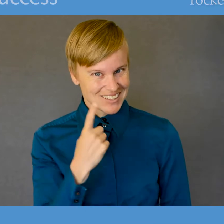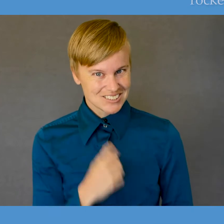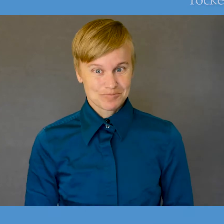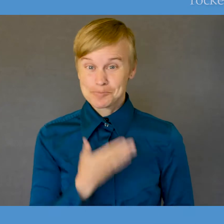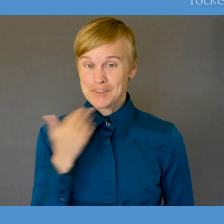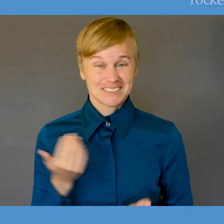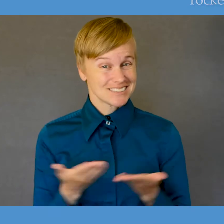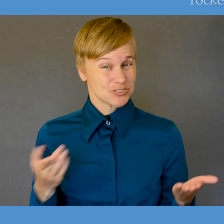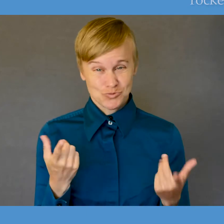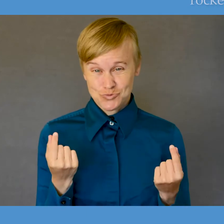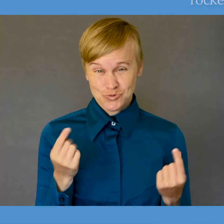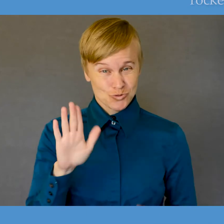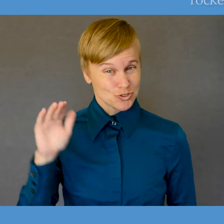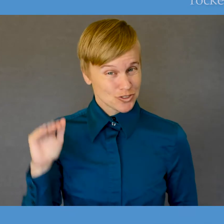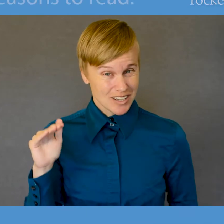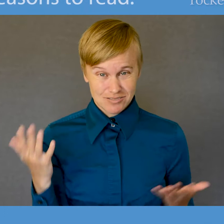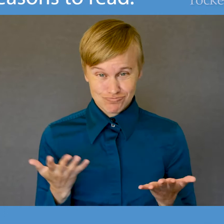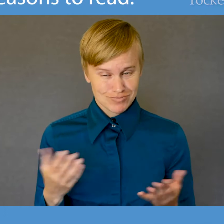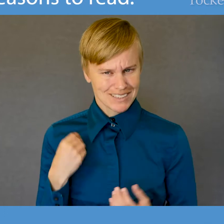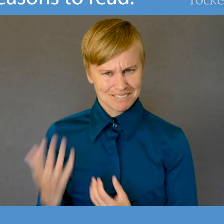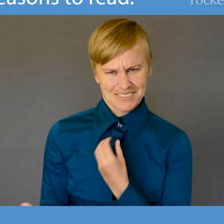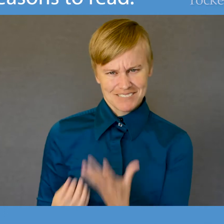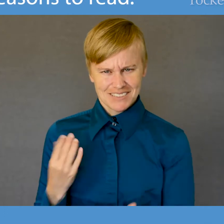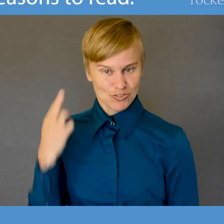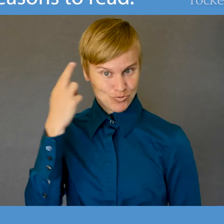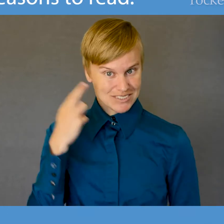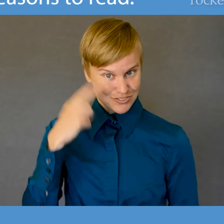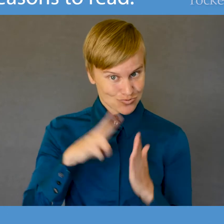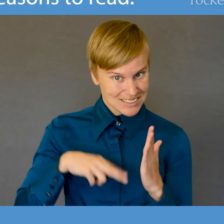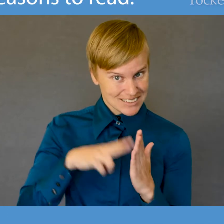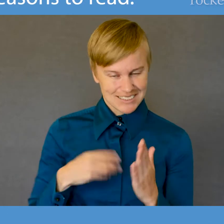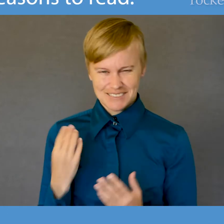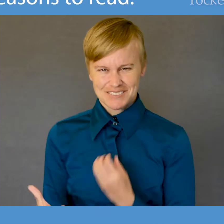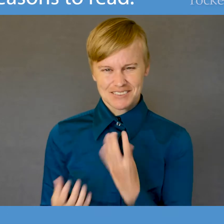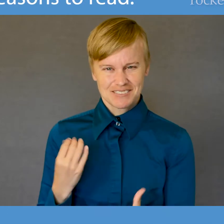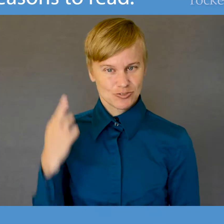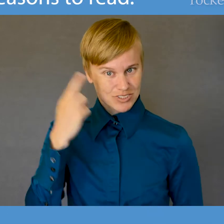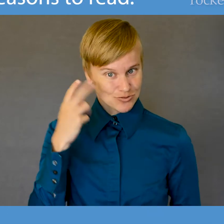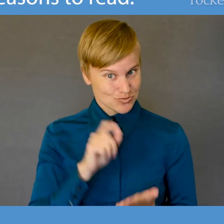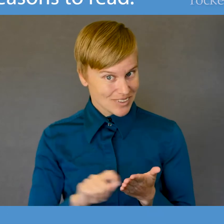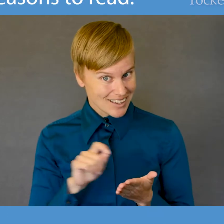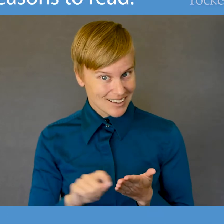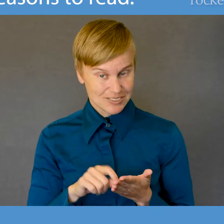The best thing that you can do for your child is surround them with reasons to read, surround them with reasons to write,